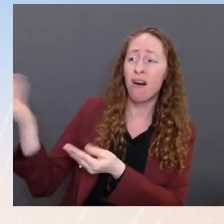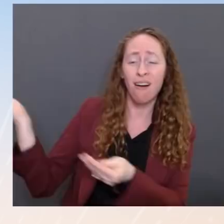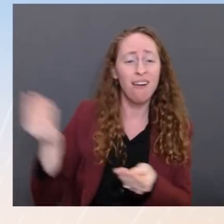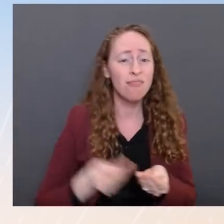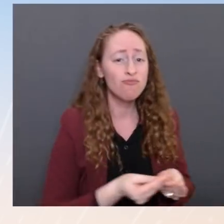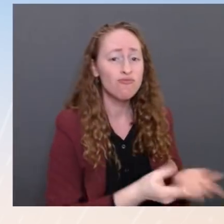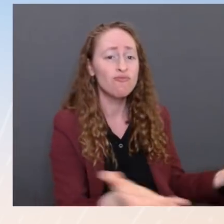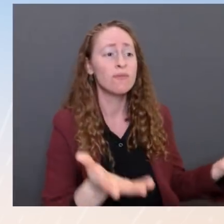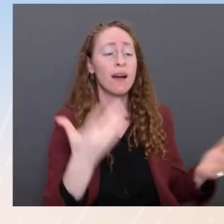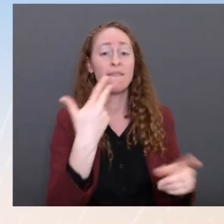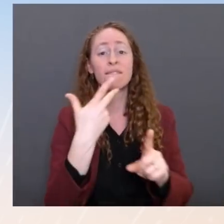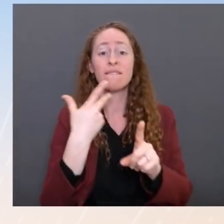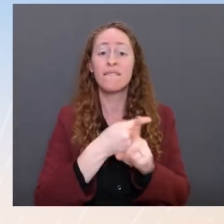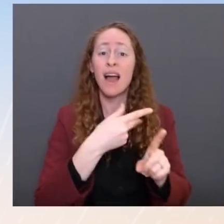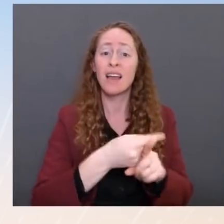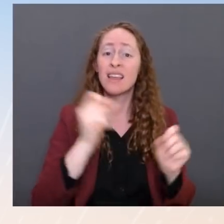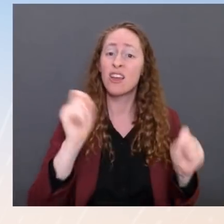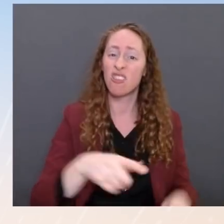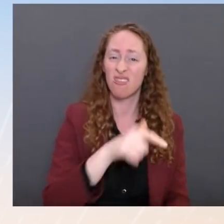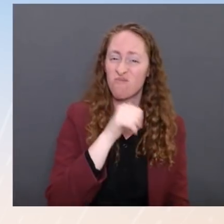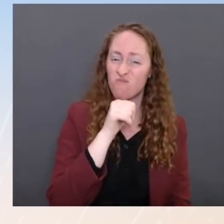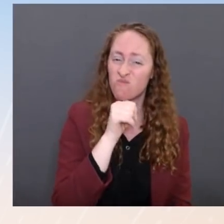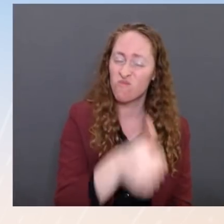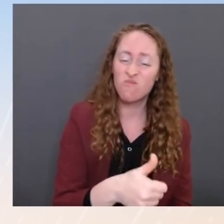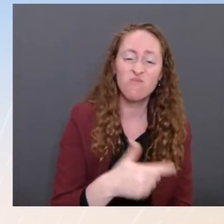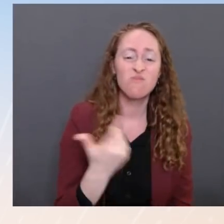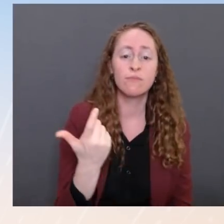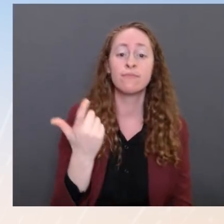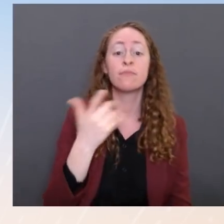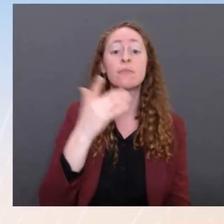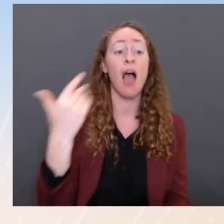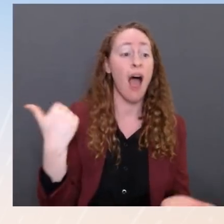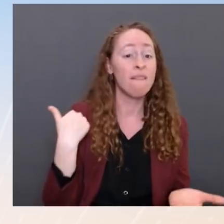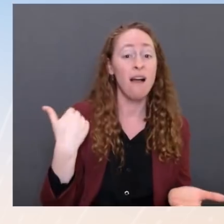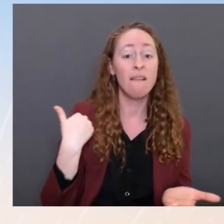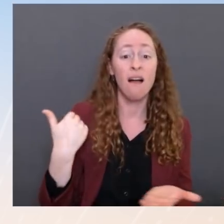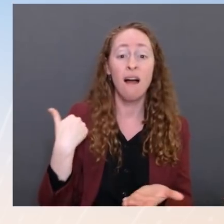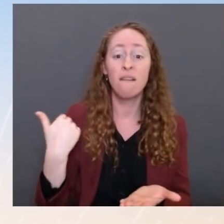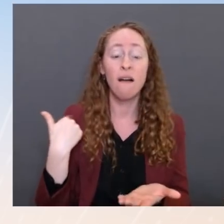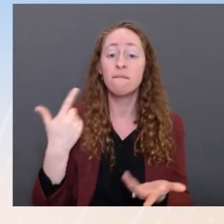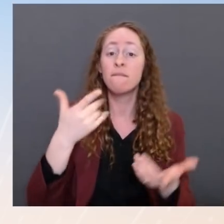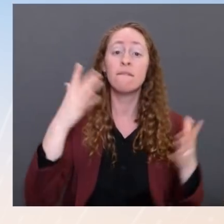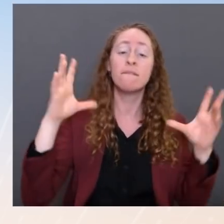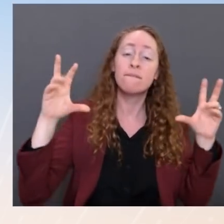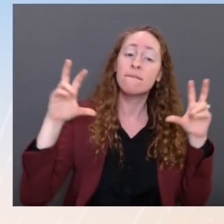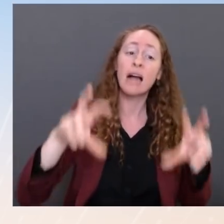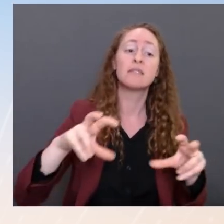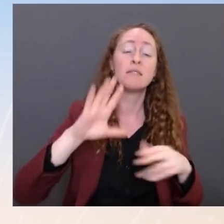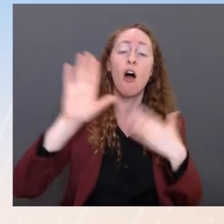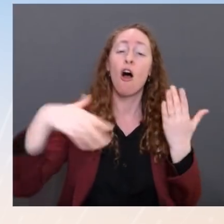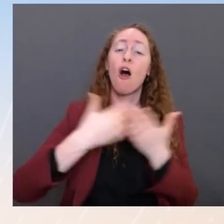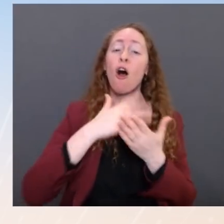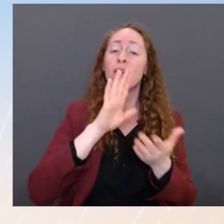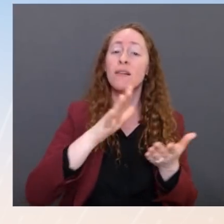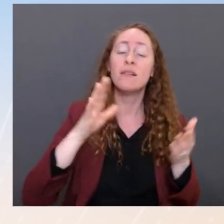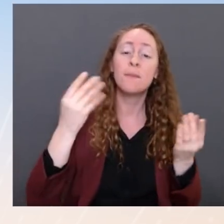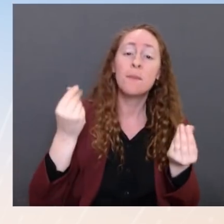to build their unlawful nuclear and ballistic missiles programs. But, yes, we support international efforts. No current plans for the U.S. to donate sp-